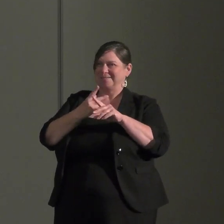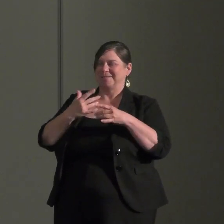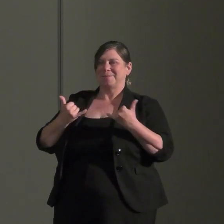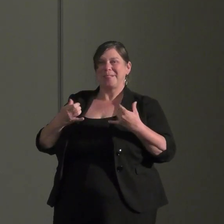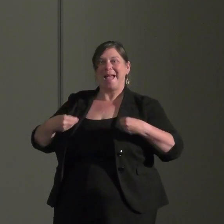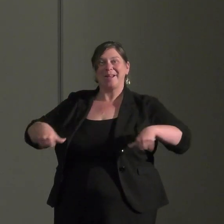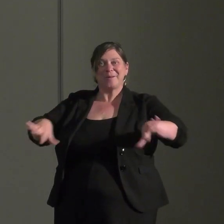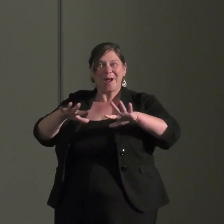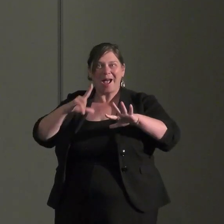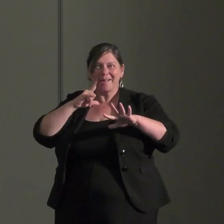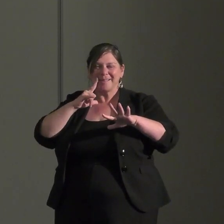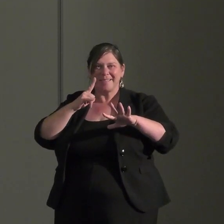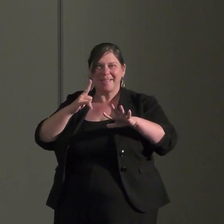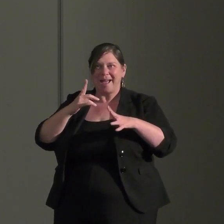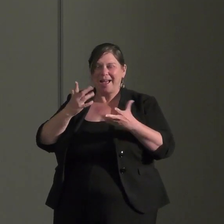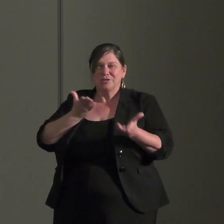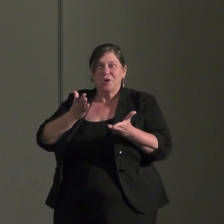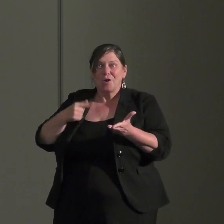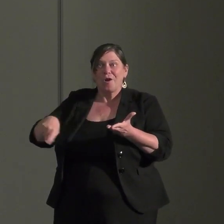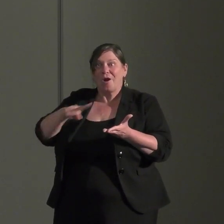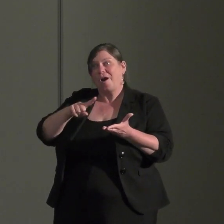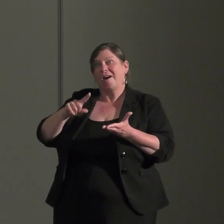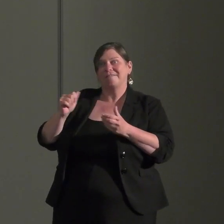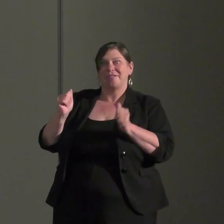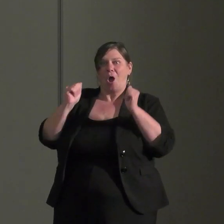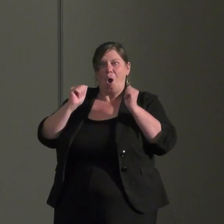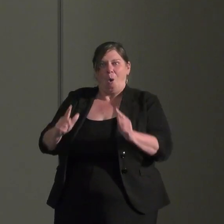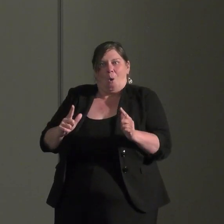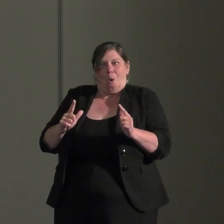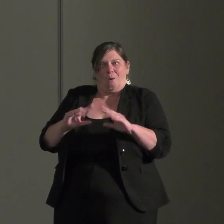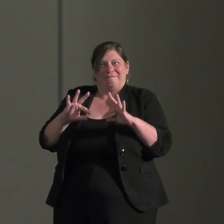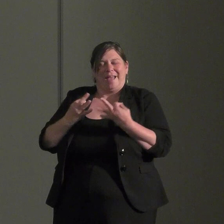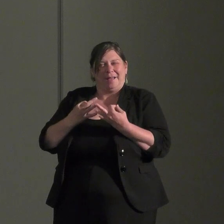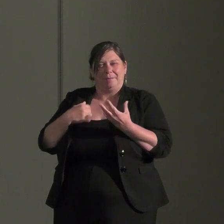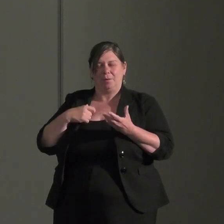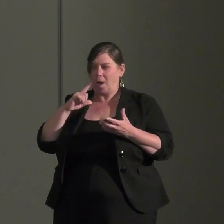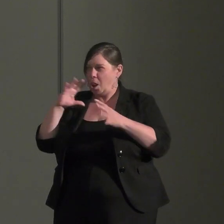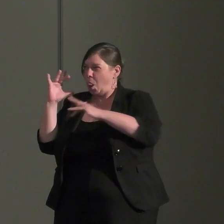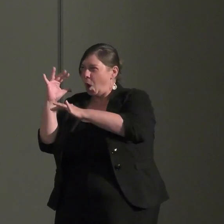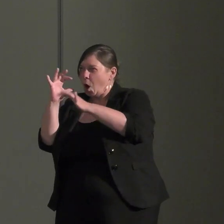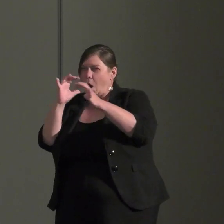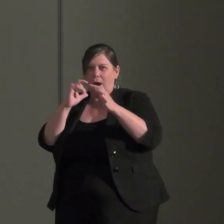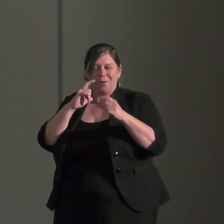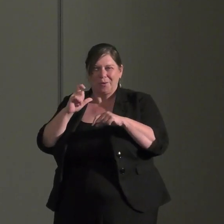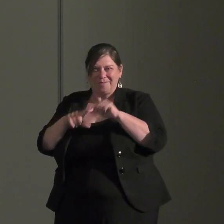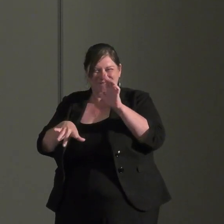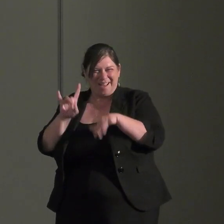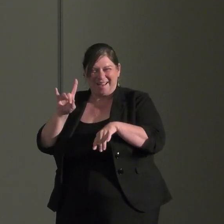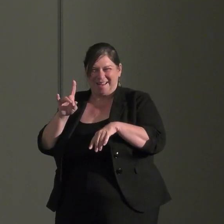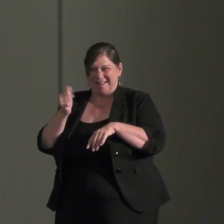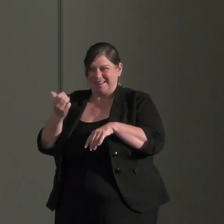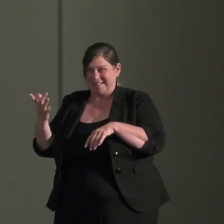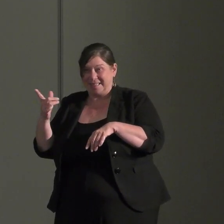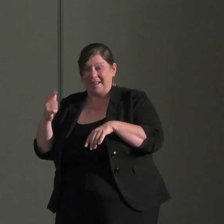didn't see it online or anywhere that inspired us. We exist because of those ADA compliant